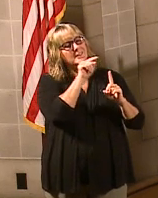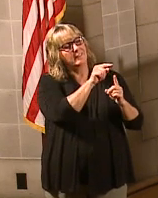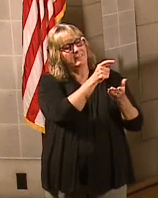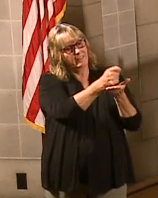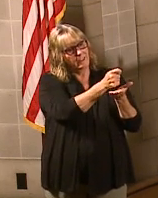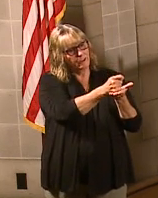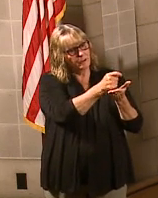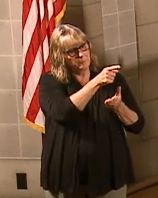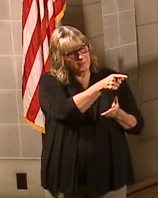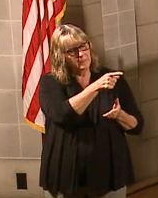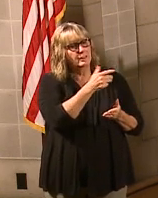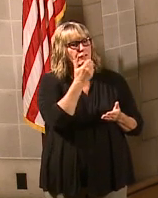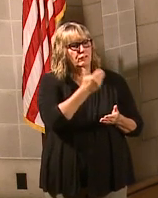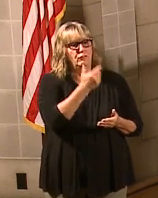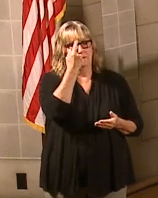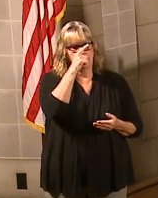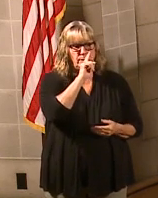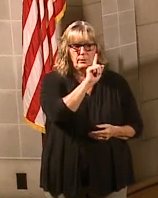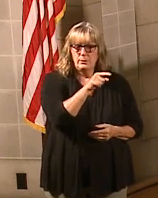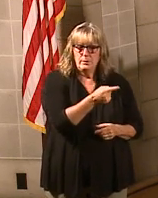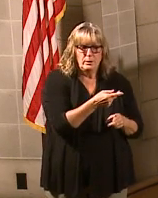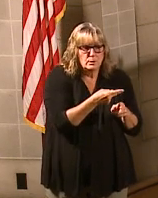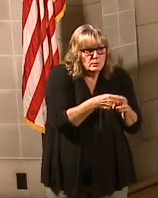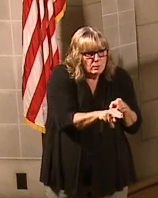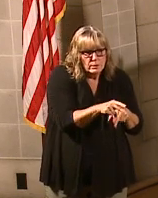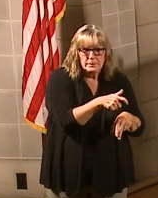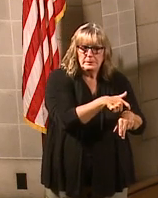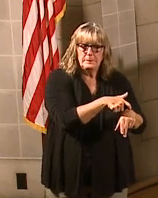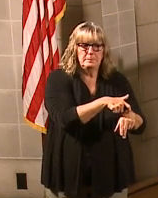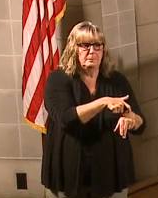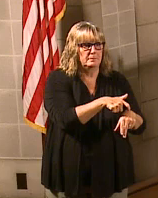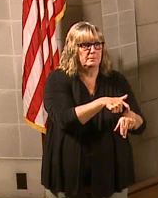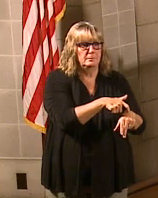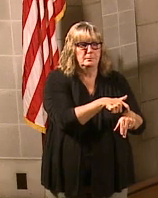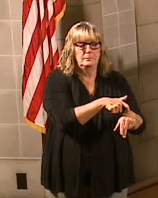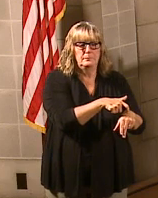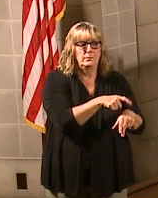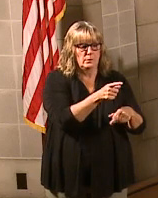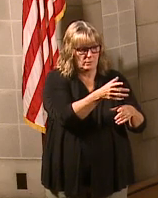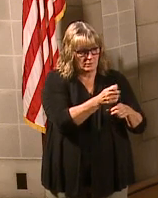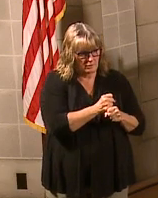EFFECTIVE, WHY GET THE VACCINE.